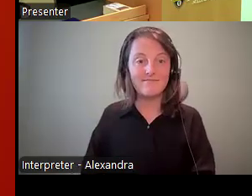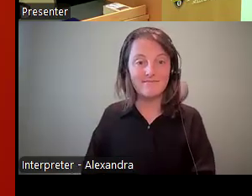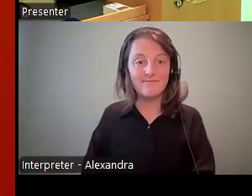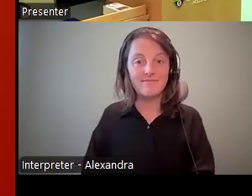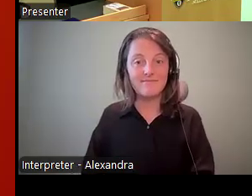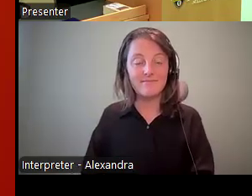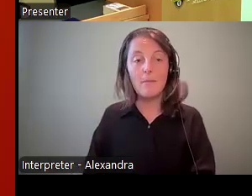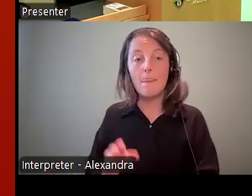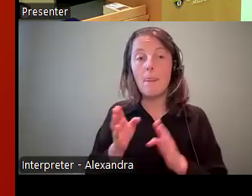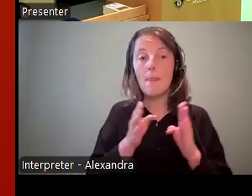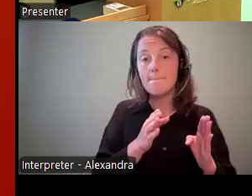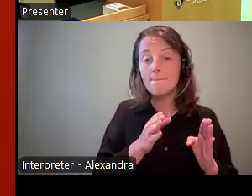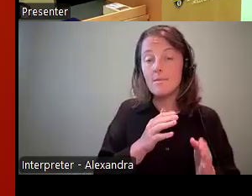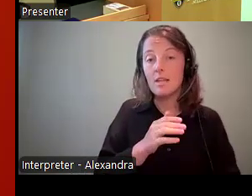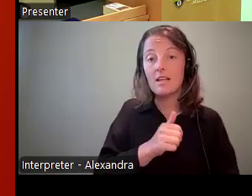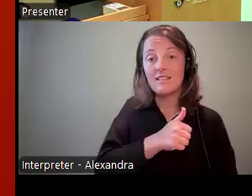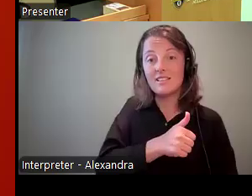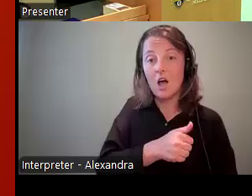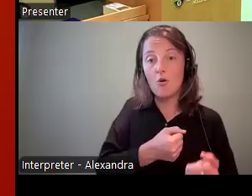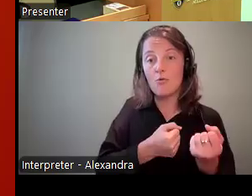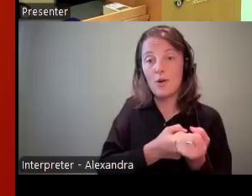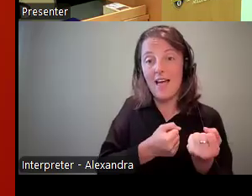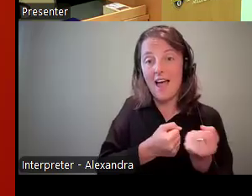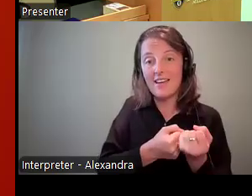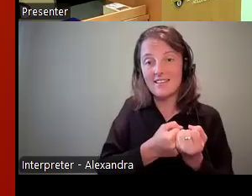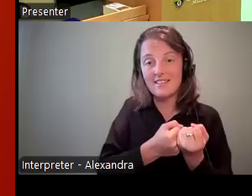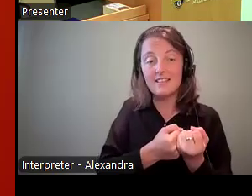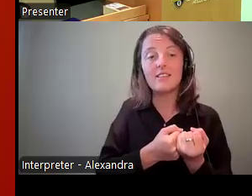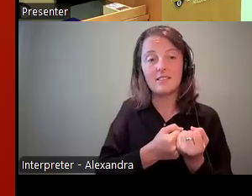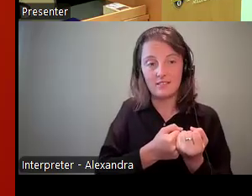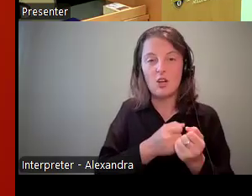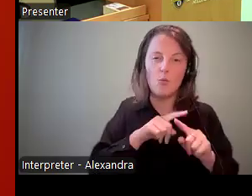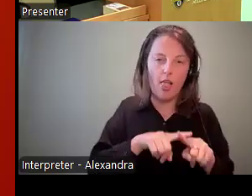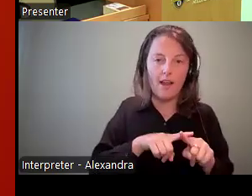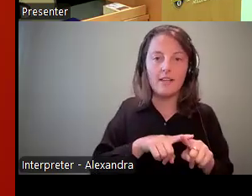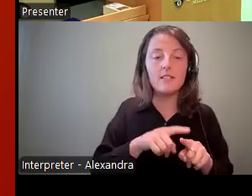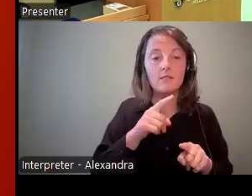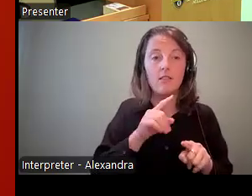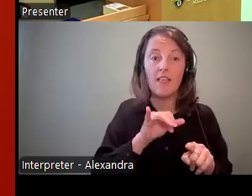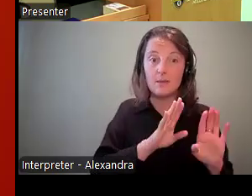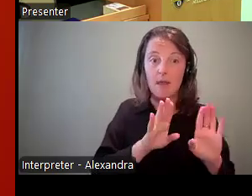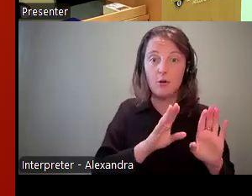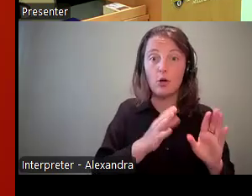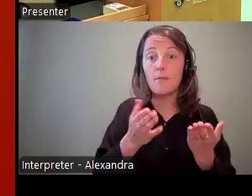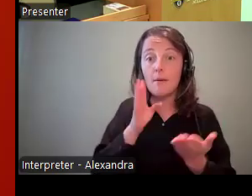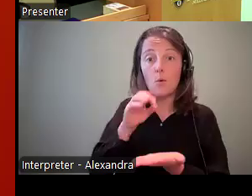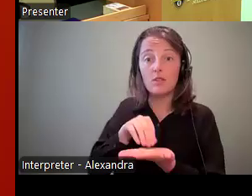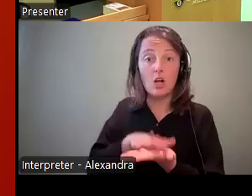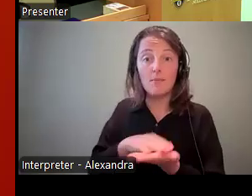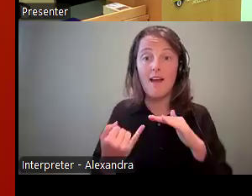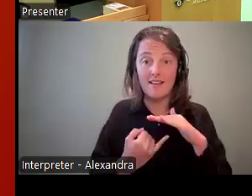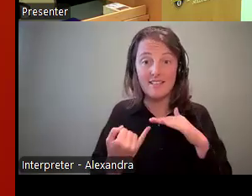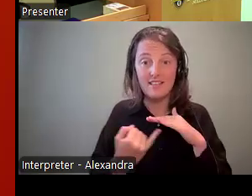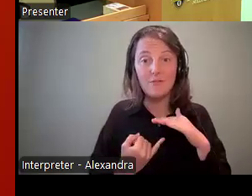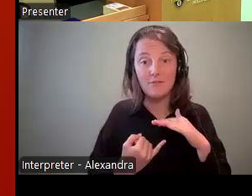self-reliance as a behavior might be documented as isolative behavior when the